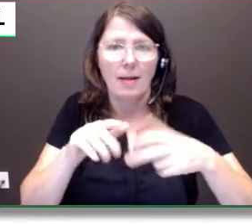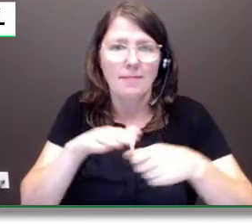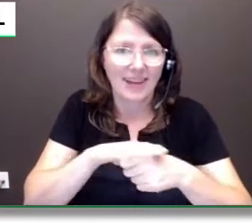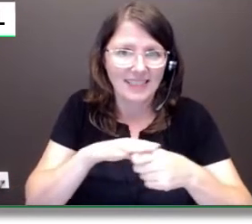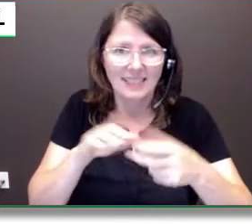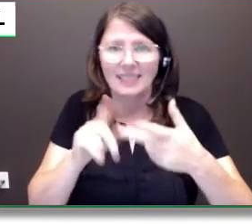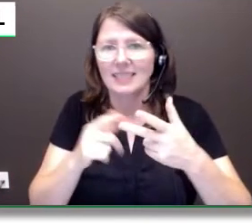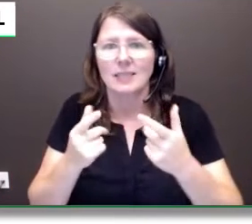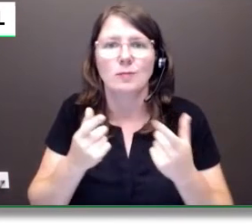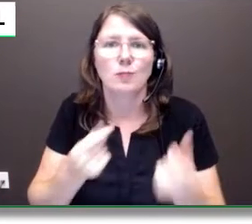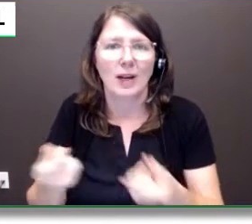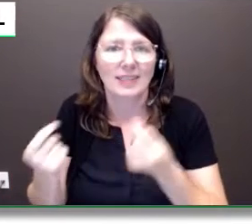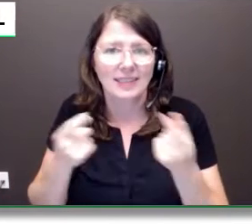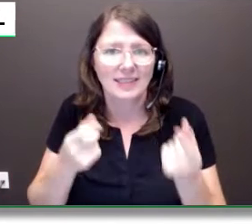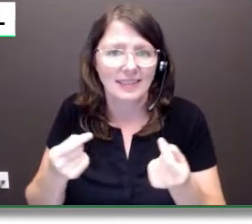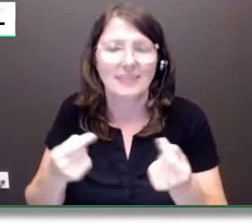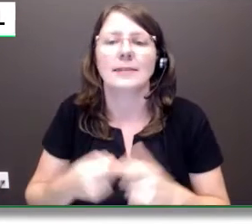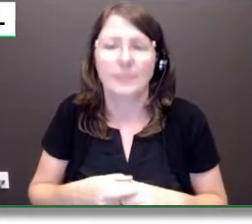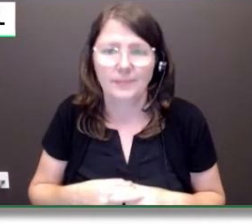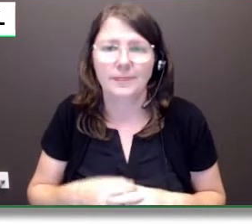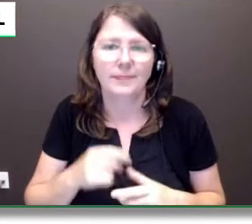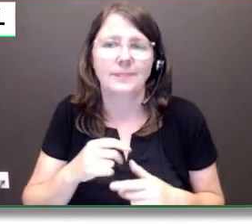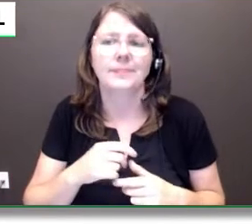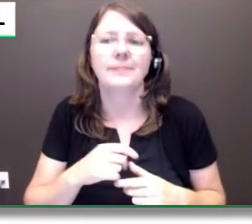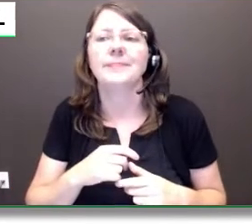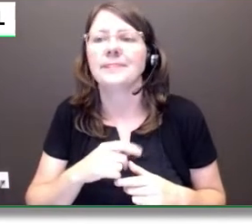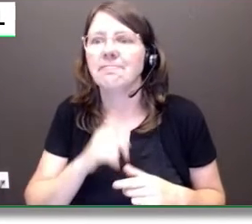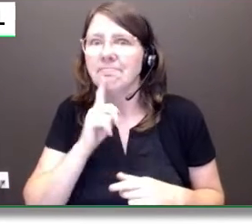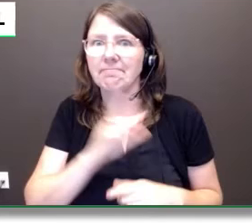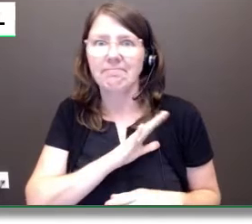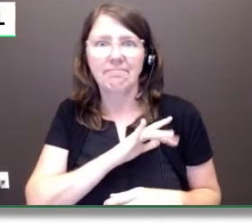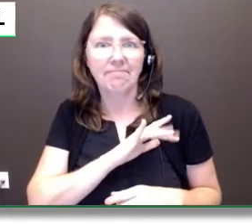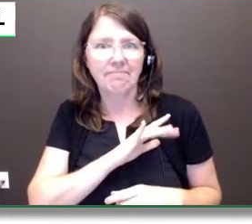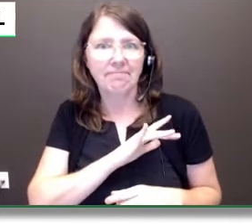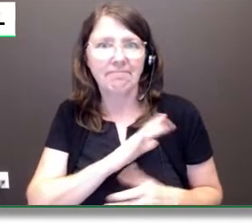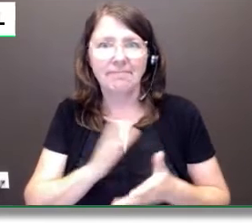really exciting work to be able to do those those partner training programs. Uh